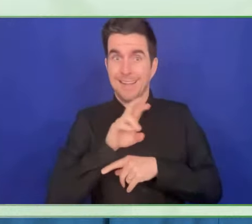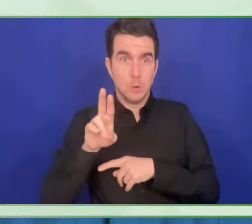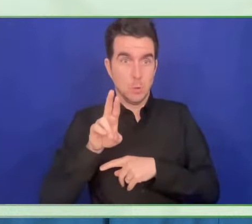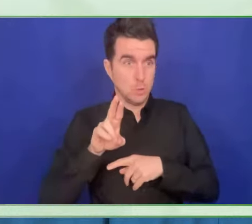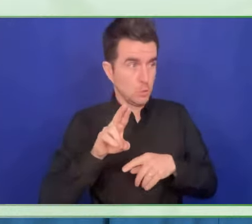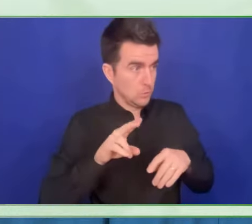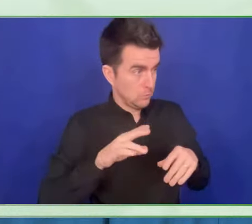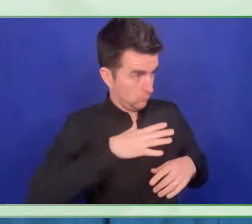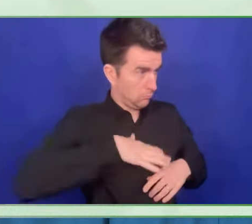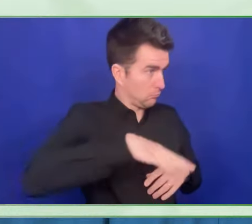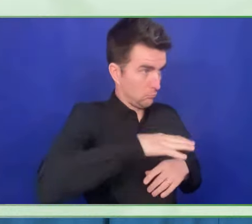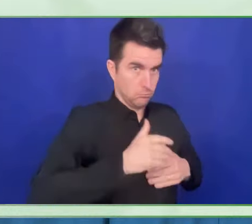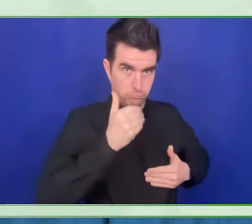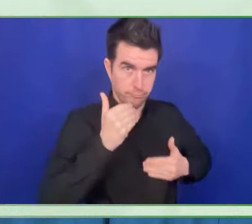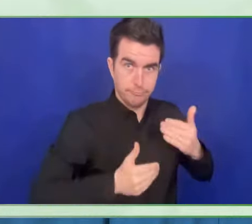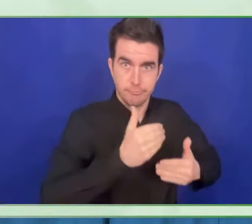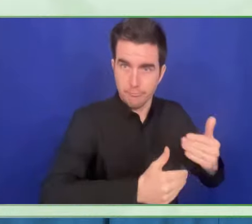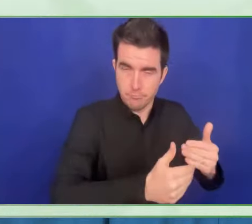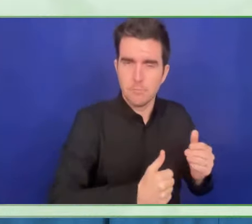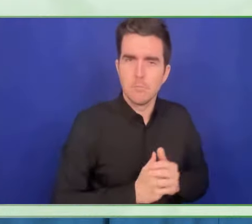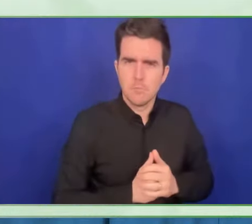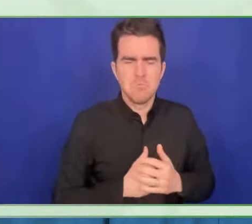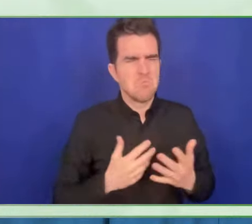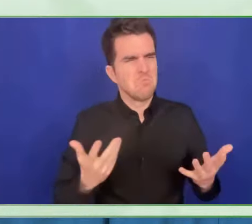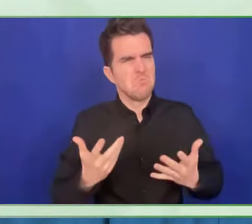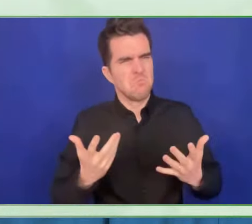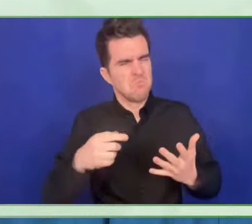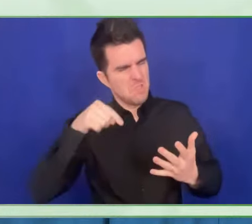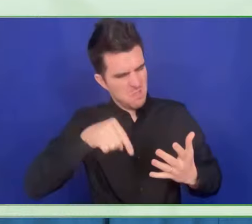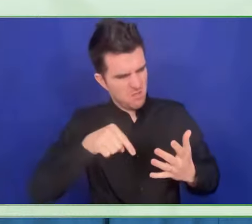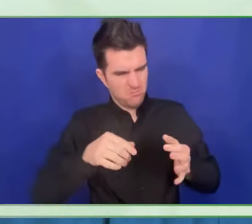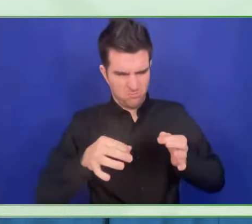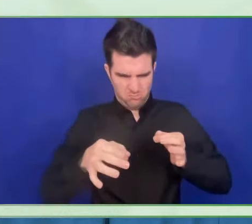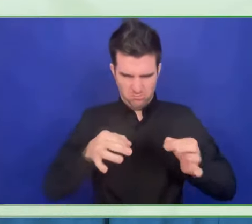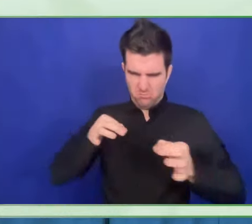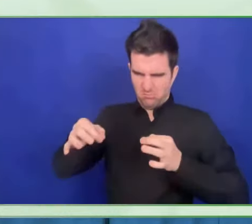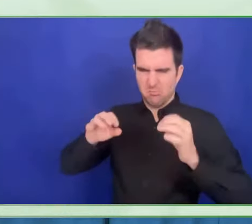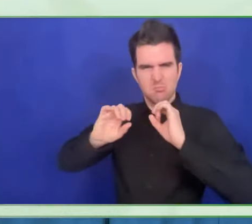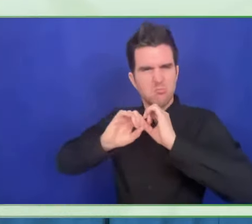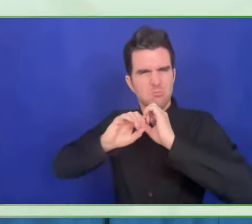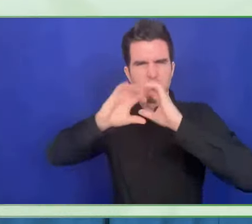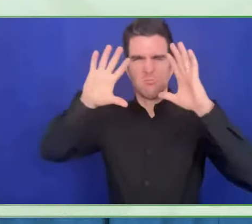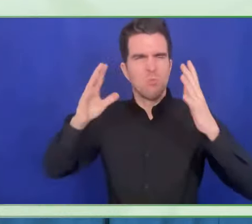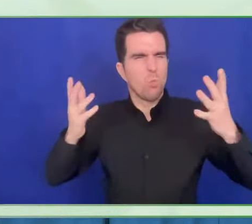initiatives that I will mention briefly, but the four areas.